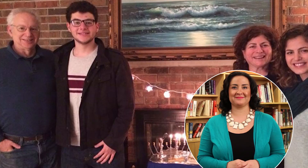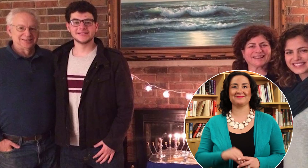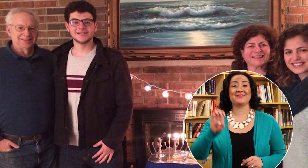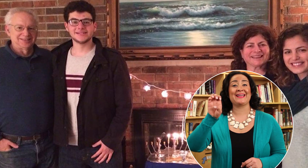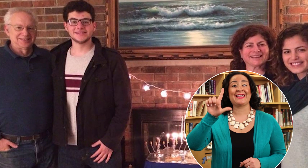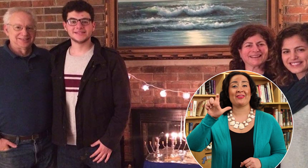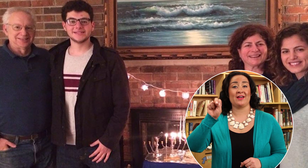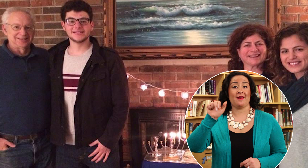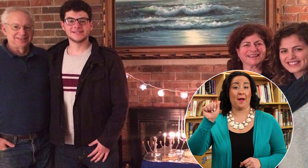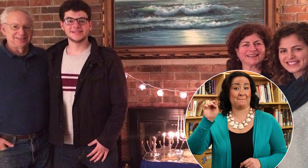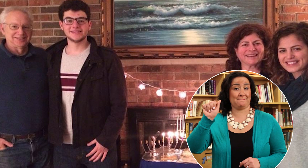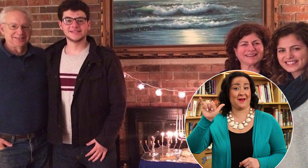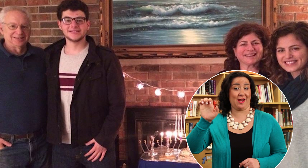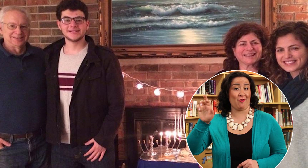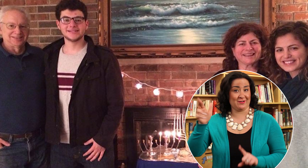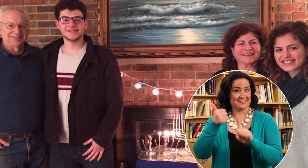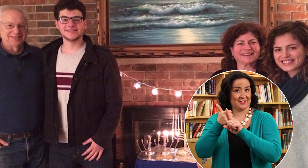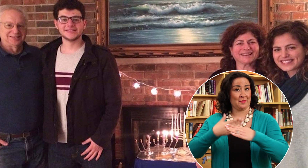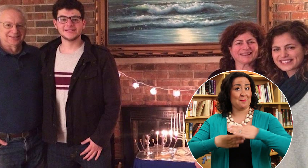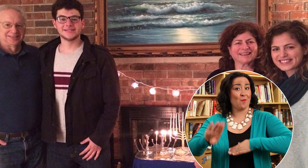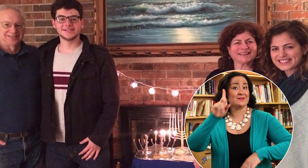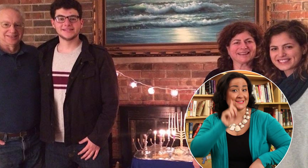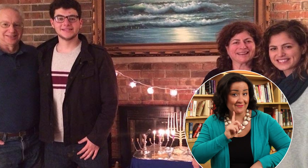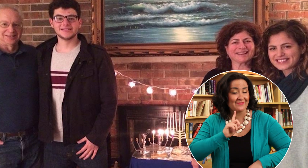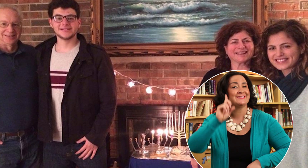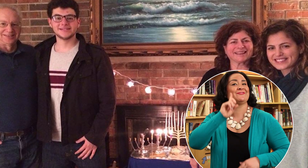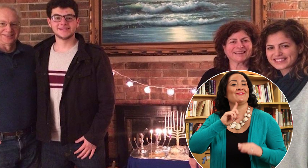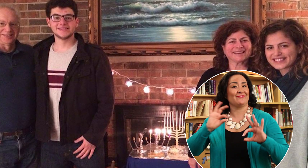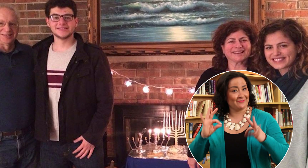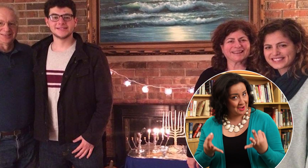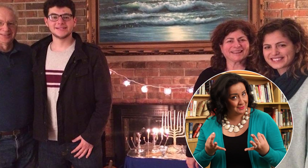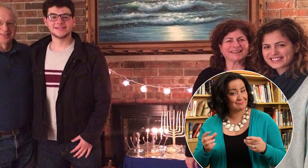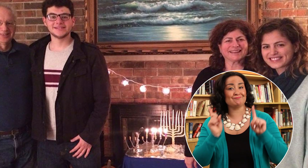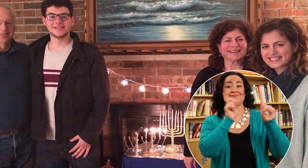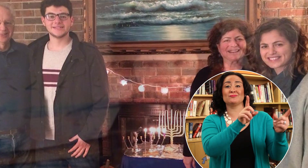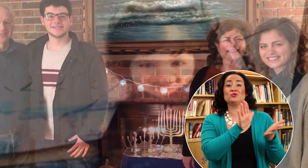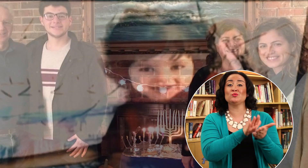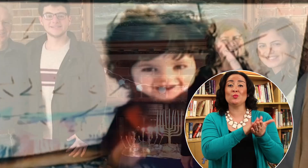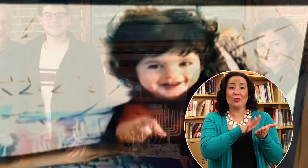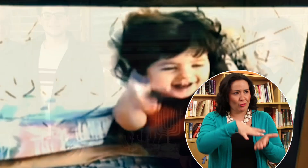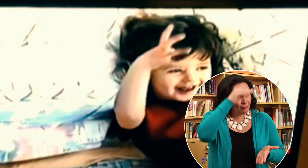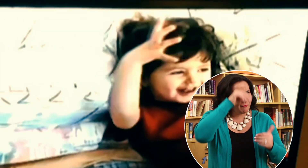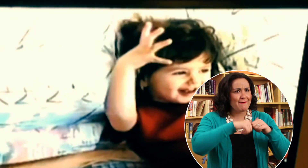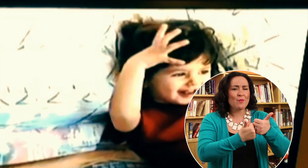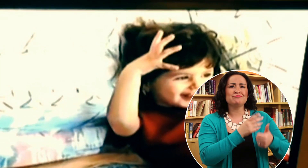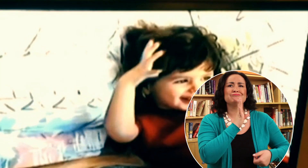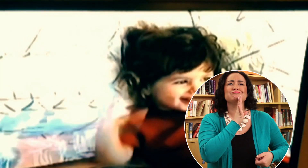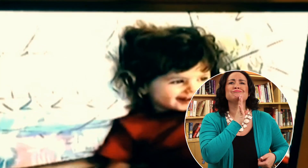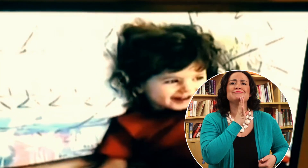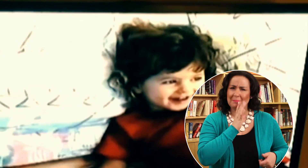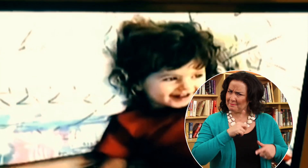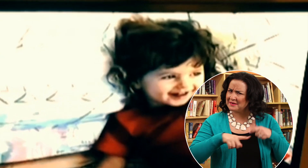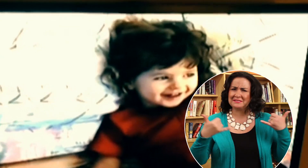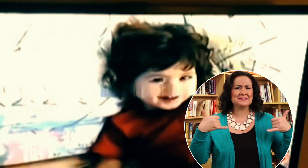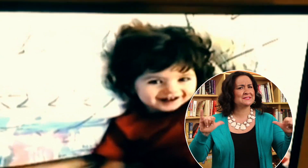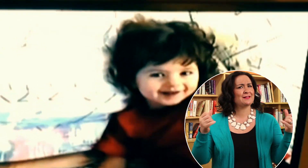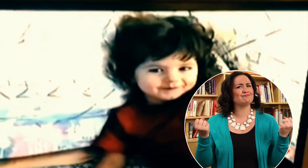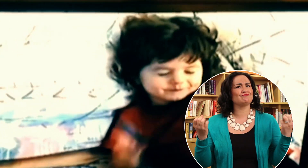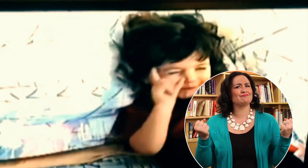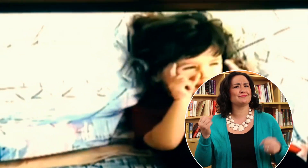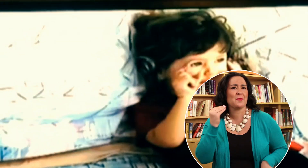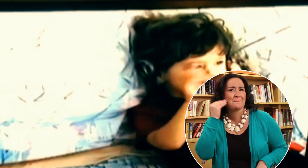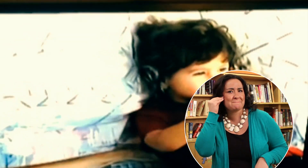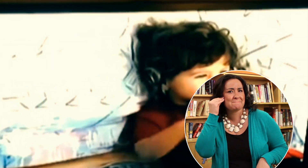Elena Mayer was born Deaf to a Deaf family. She went to school to learn to speak but she still signed at home.